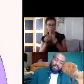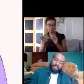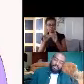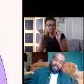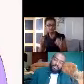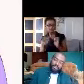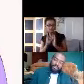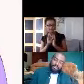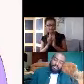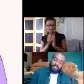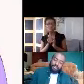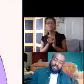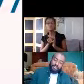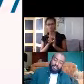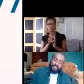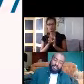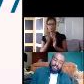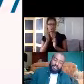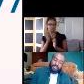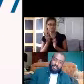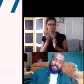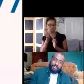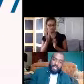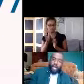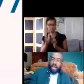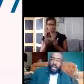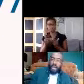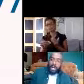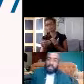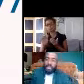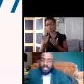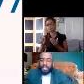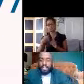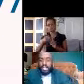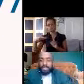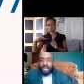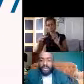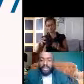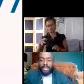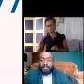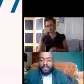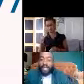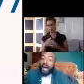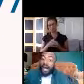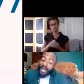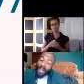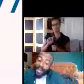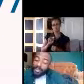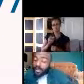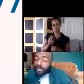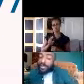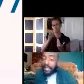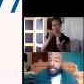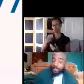later on. Thanks, Jaqs, for that. I have a tiny little